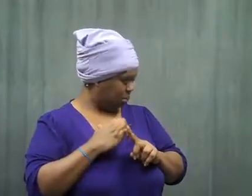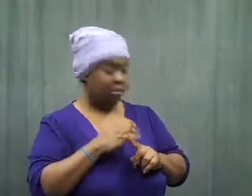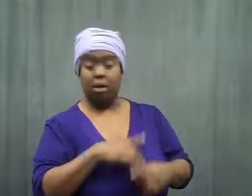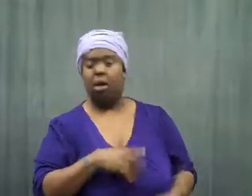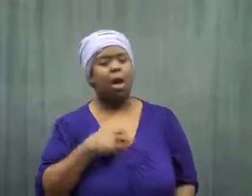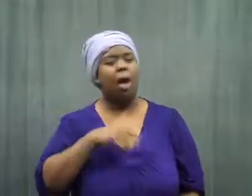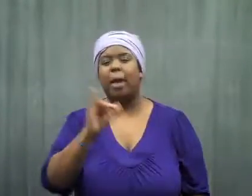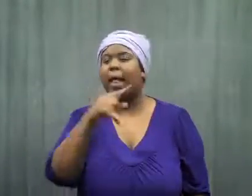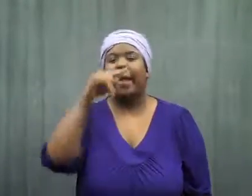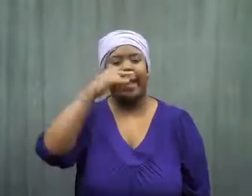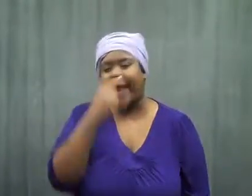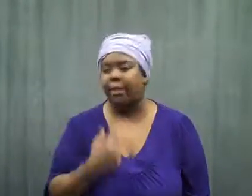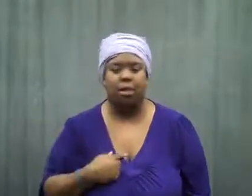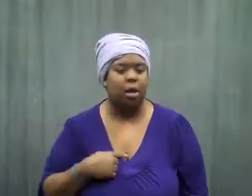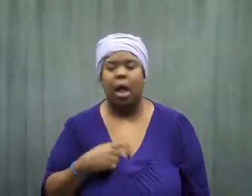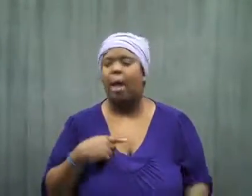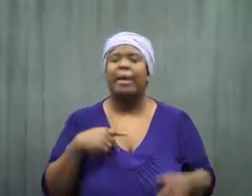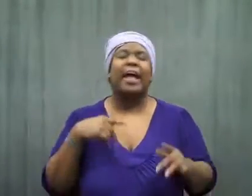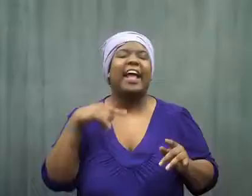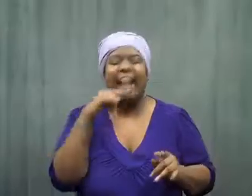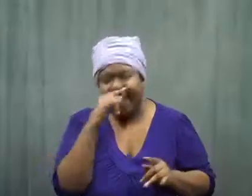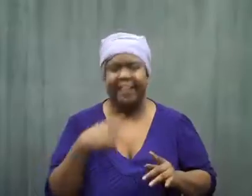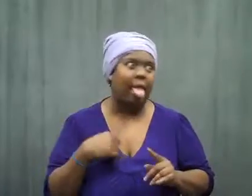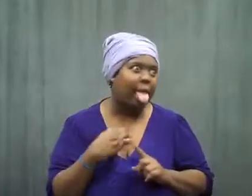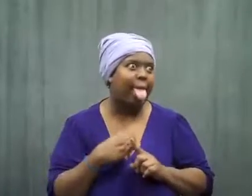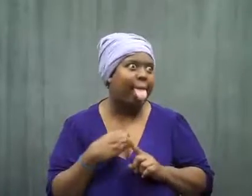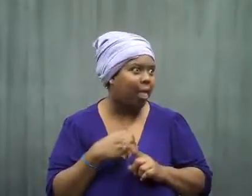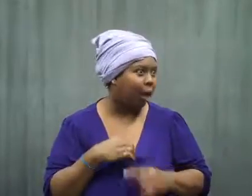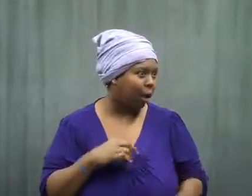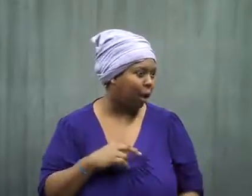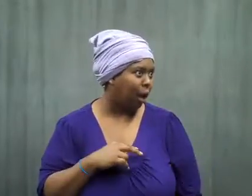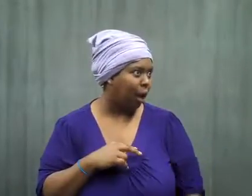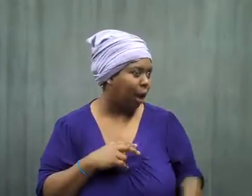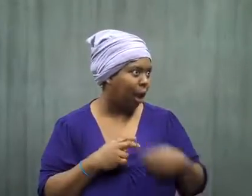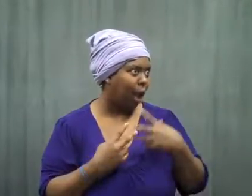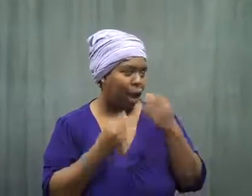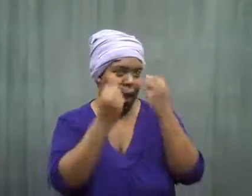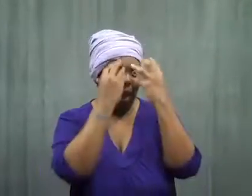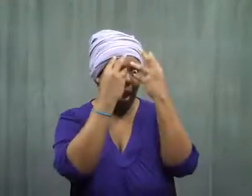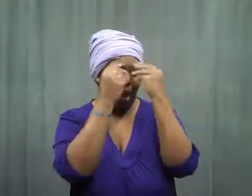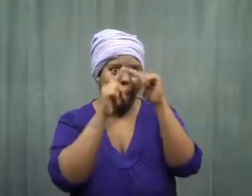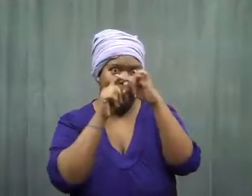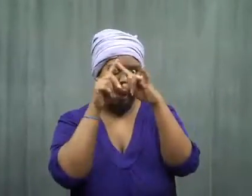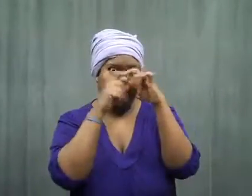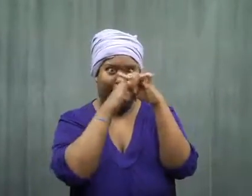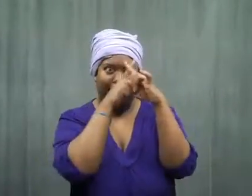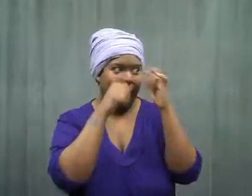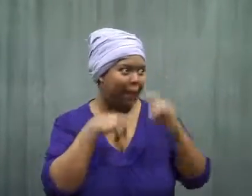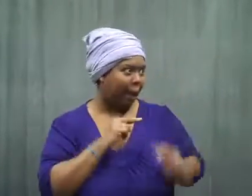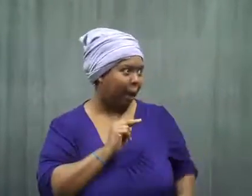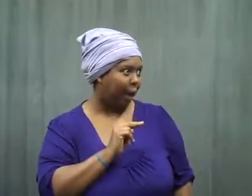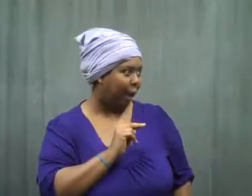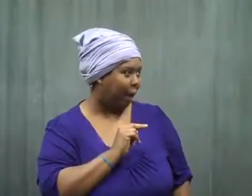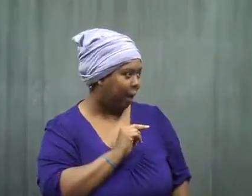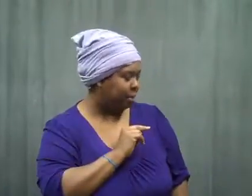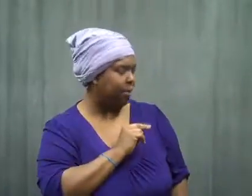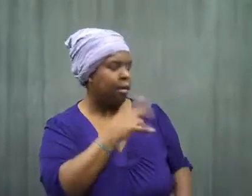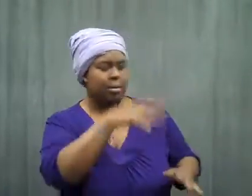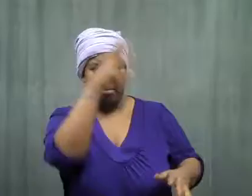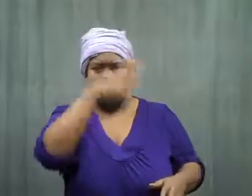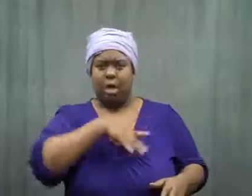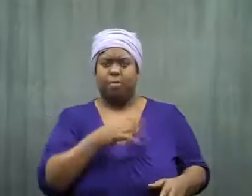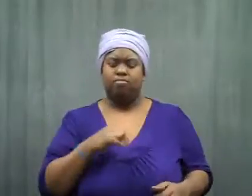I'm like a kid! I just have to see how things work!